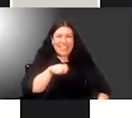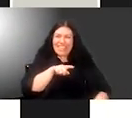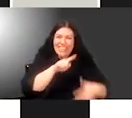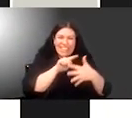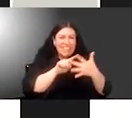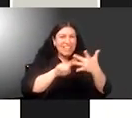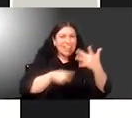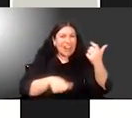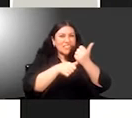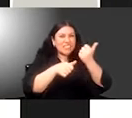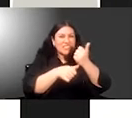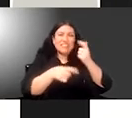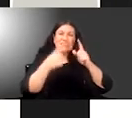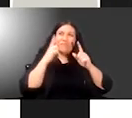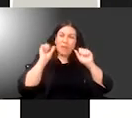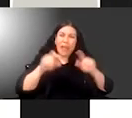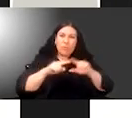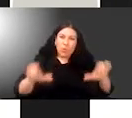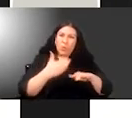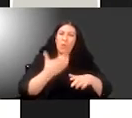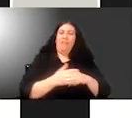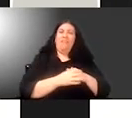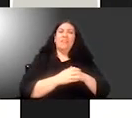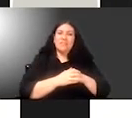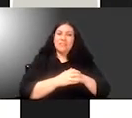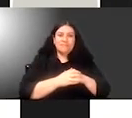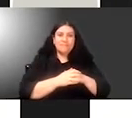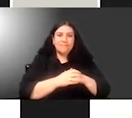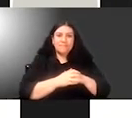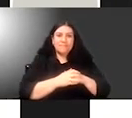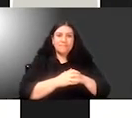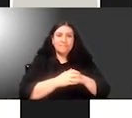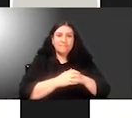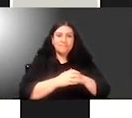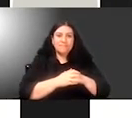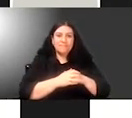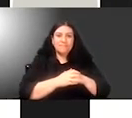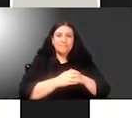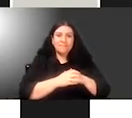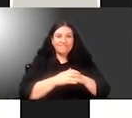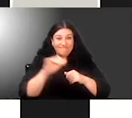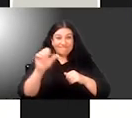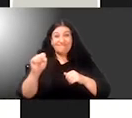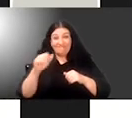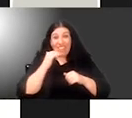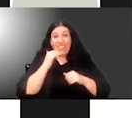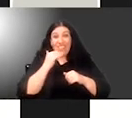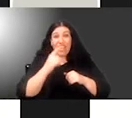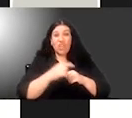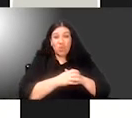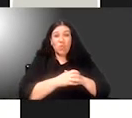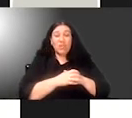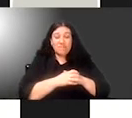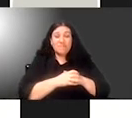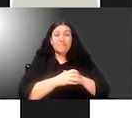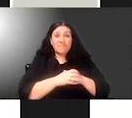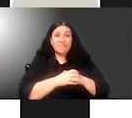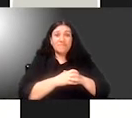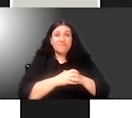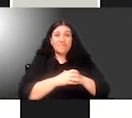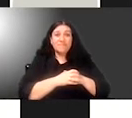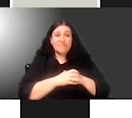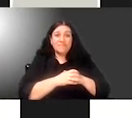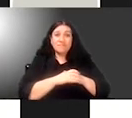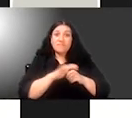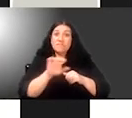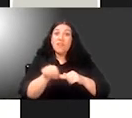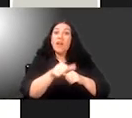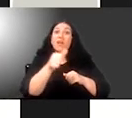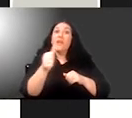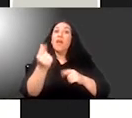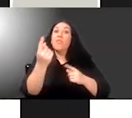I do. This is a follow-up. I think it's a good follow-up question to this one. This is from Becky Romaine.